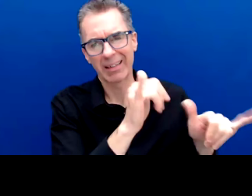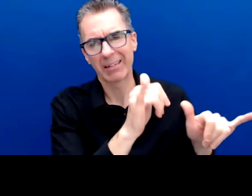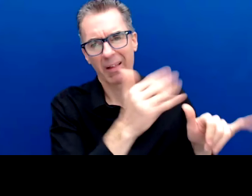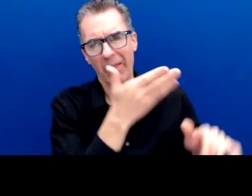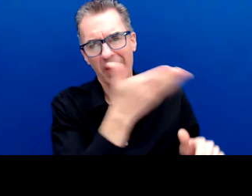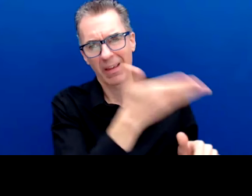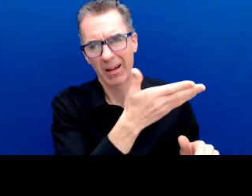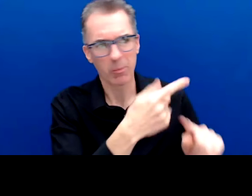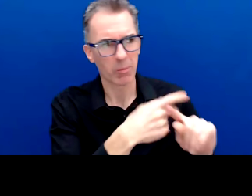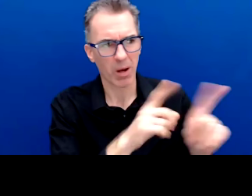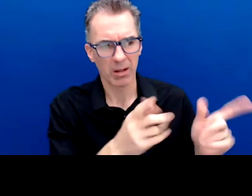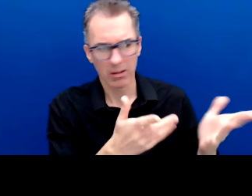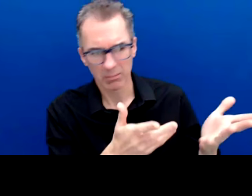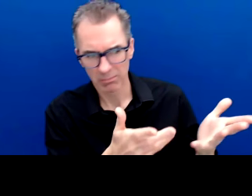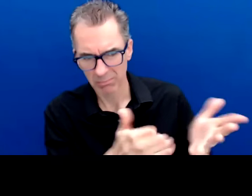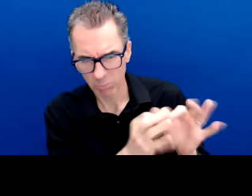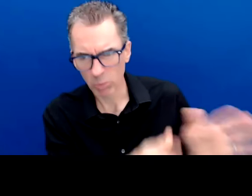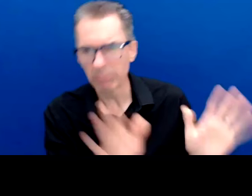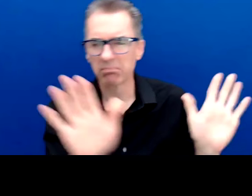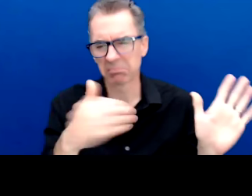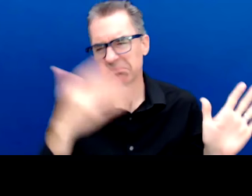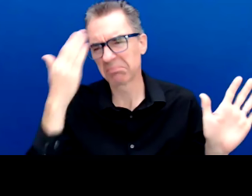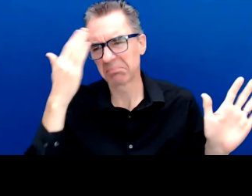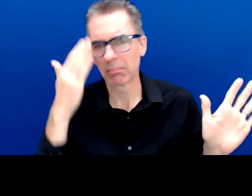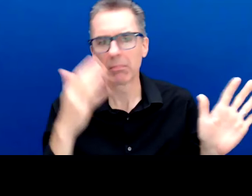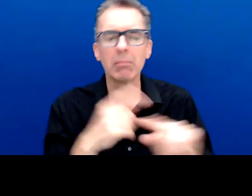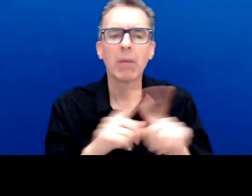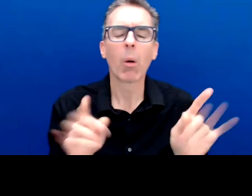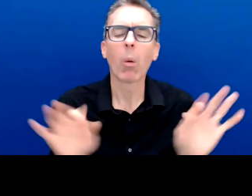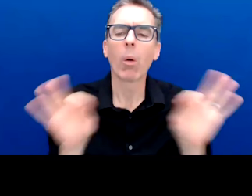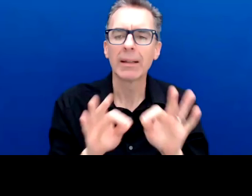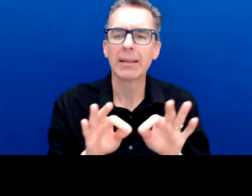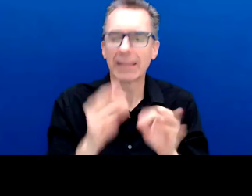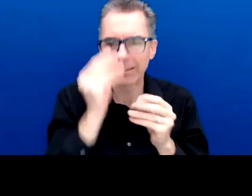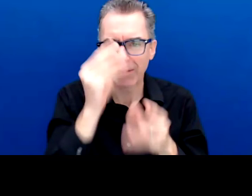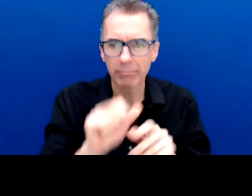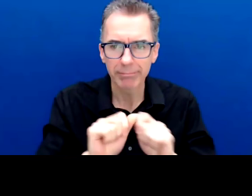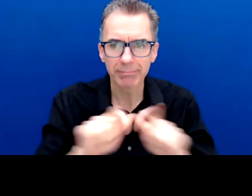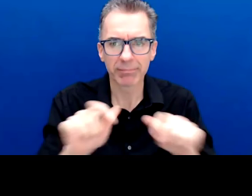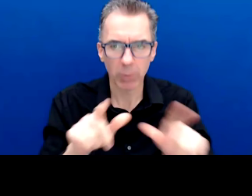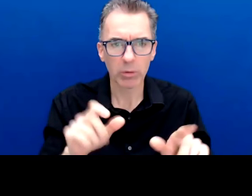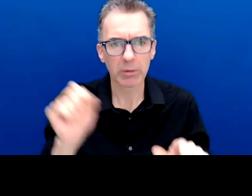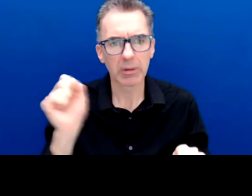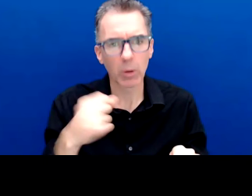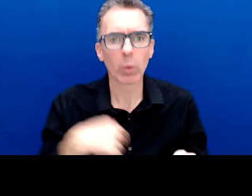But yeah, the idea is just to send information out. But yes, we do realize we're sending information out using technology.